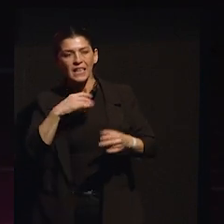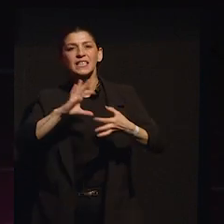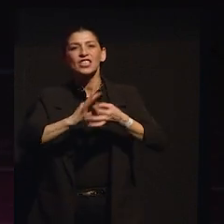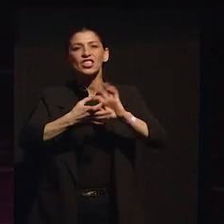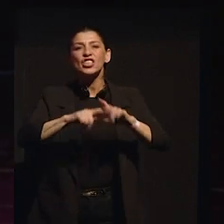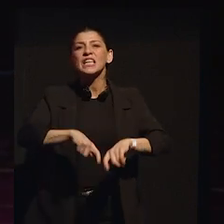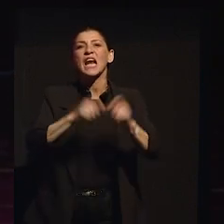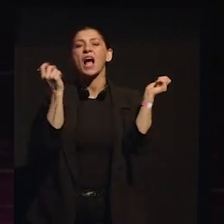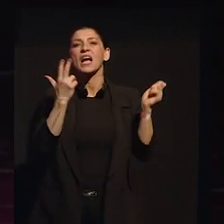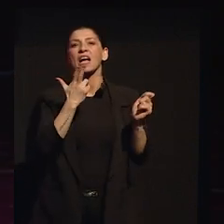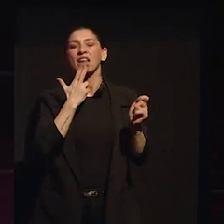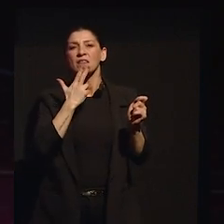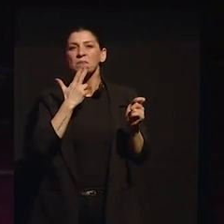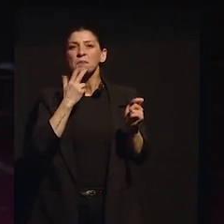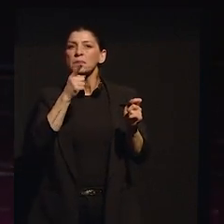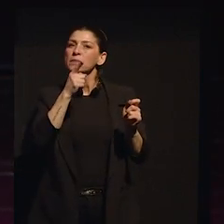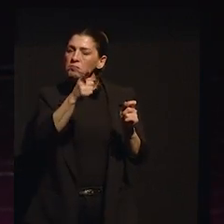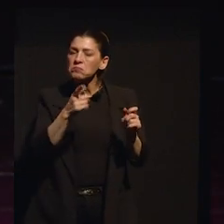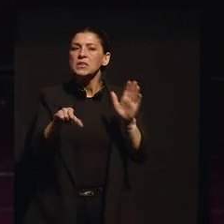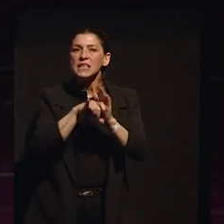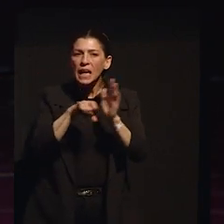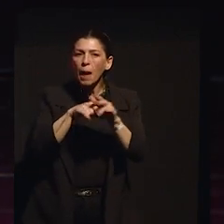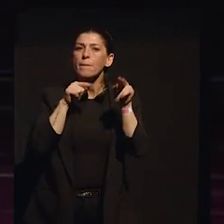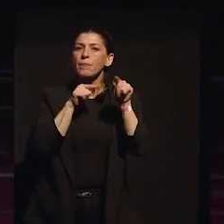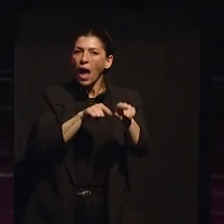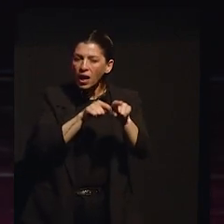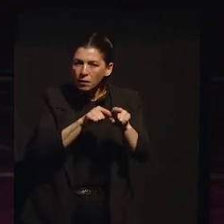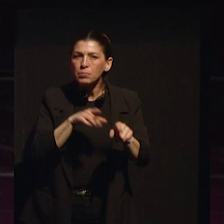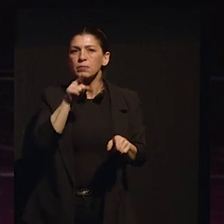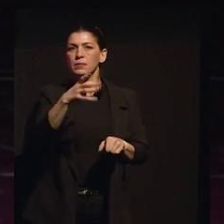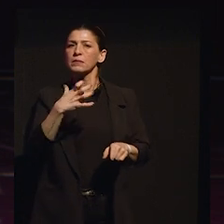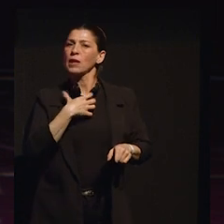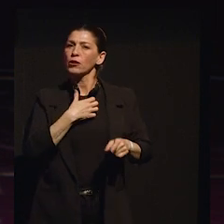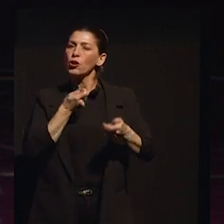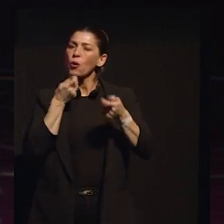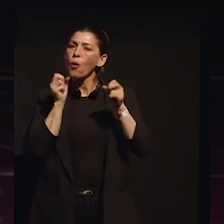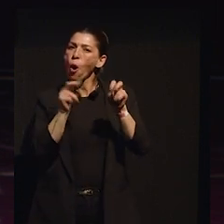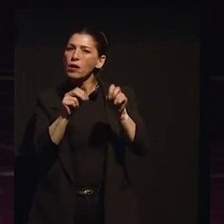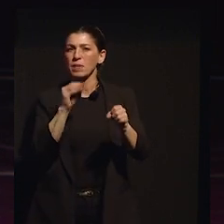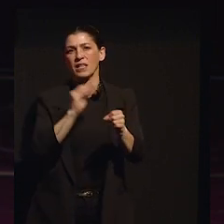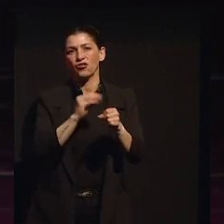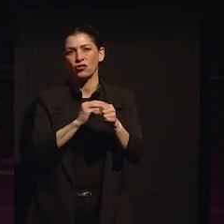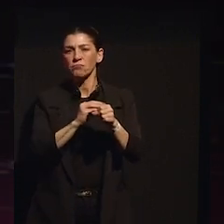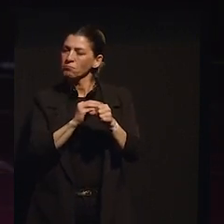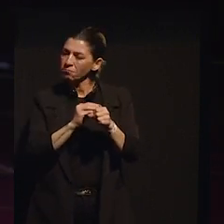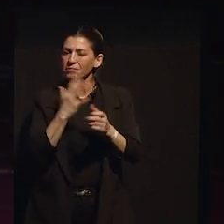follow us on Instagram, phone, etc. and receive the qualification to become an ambassador. Don’t forget. The important thing is